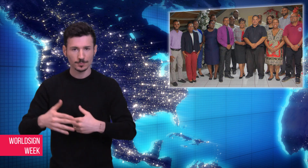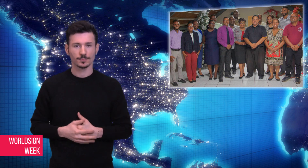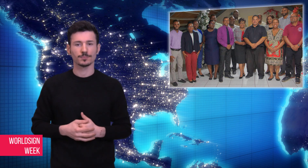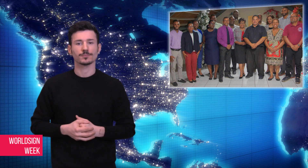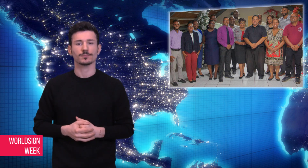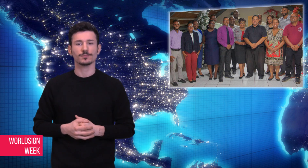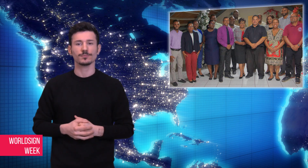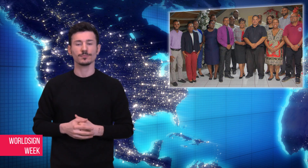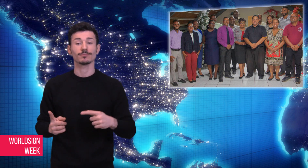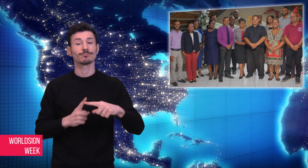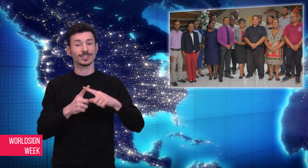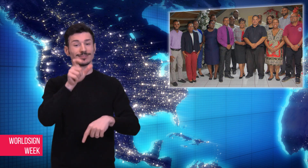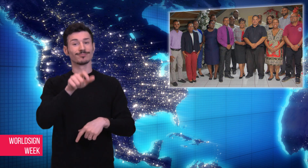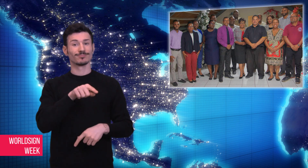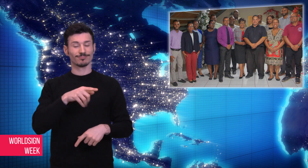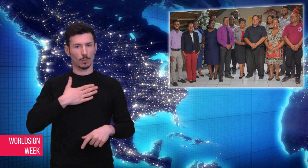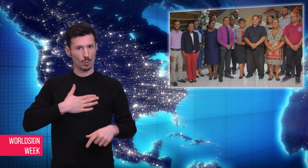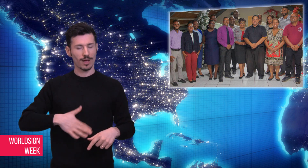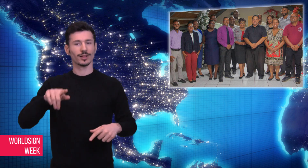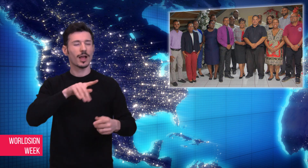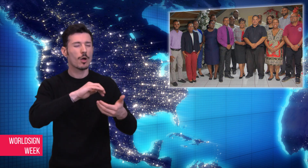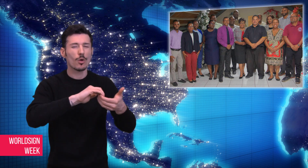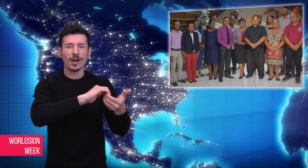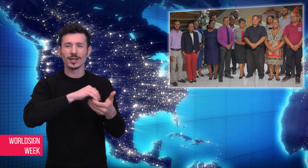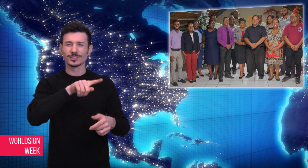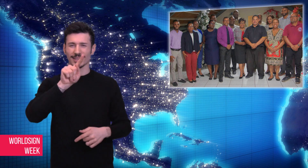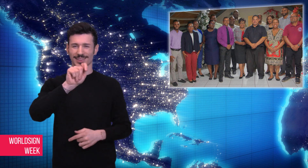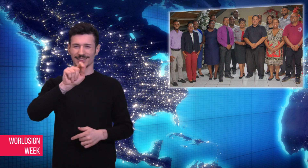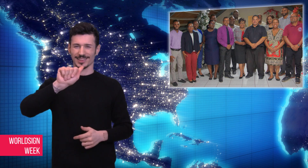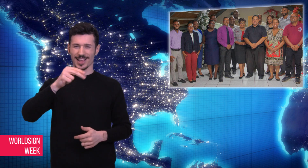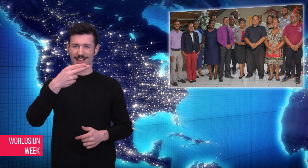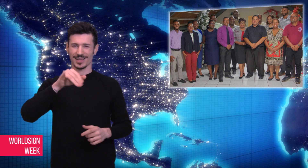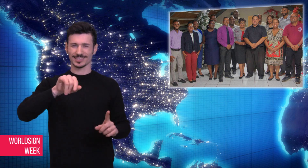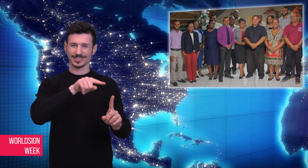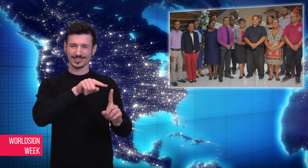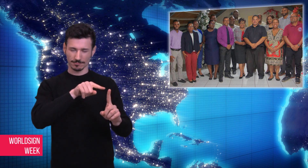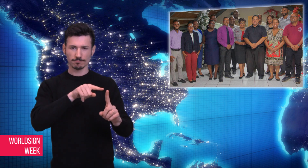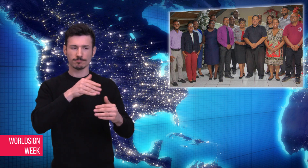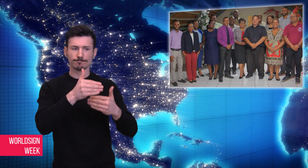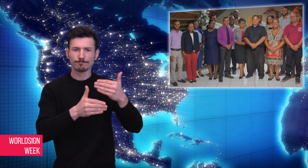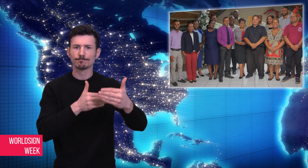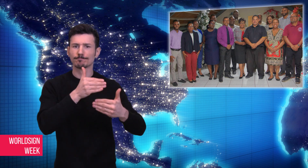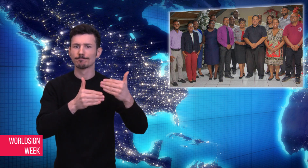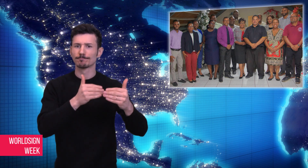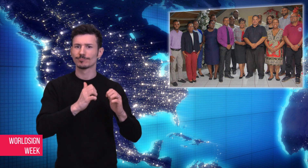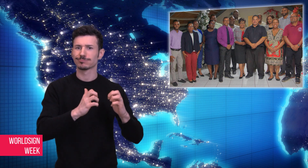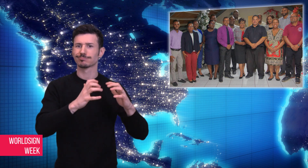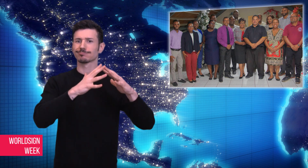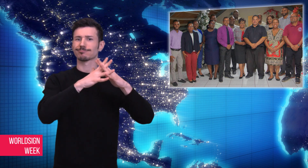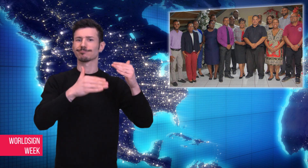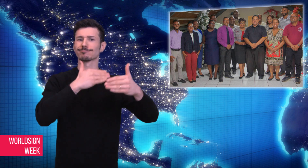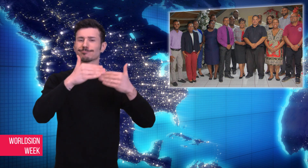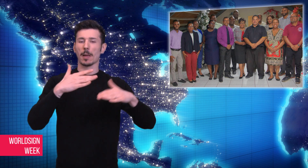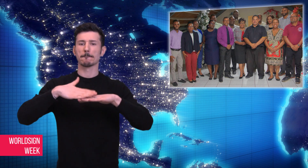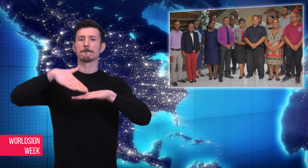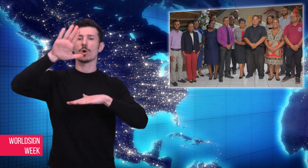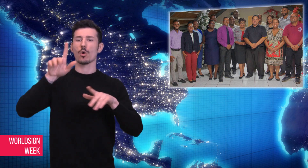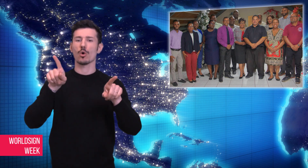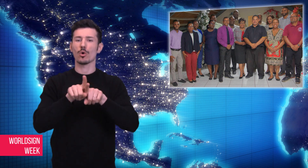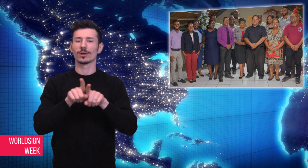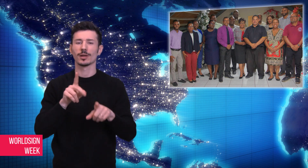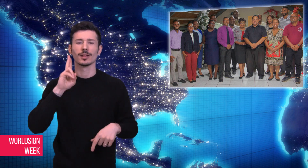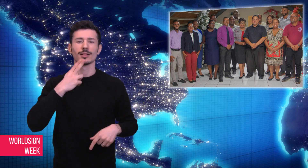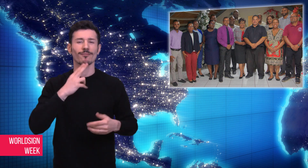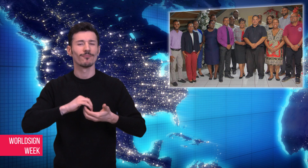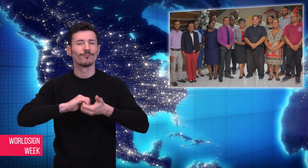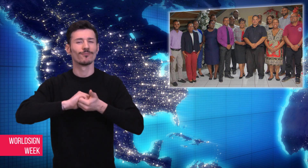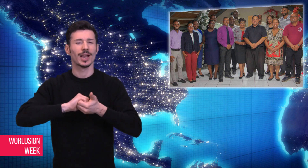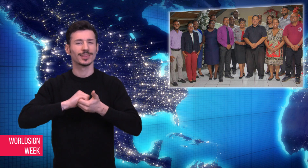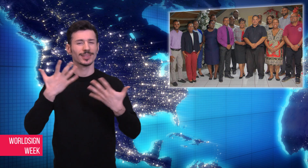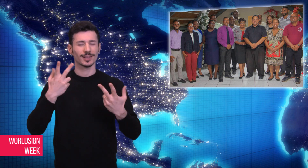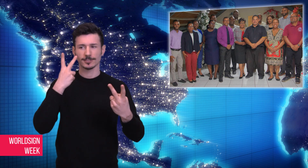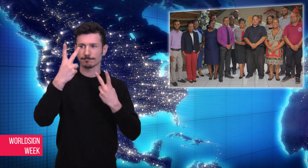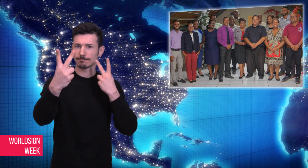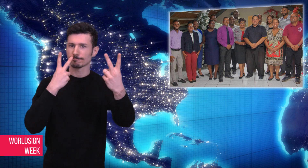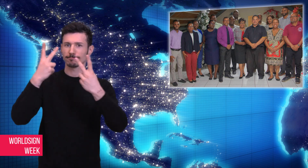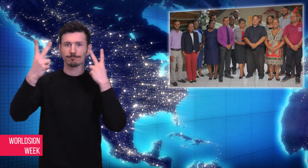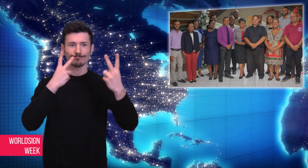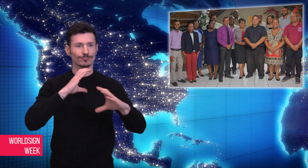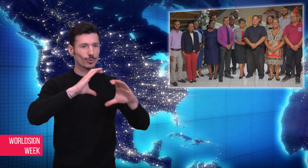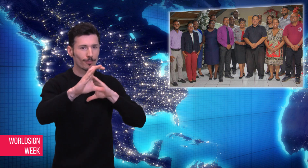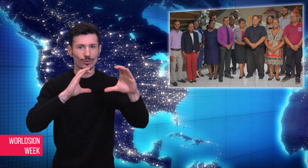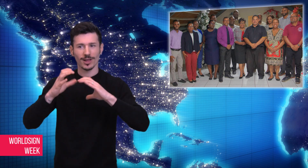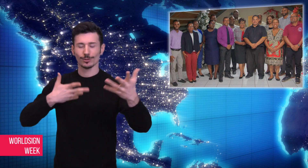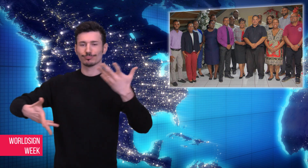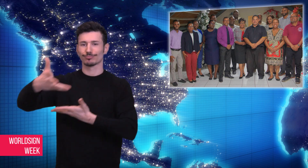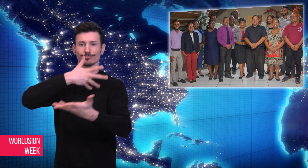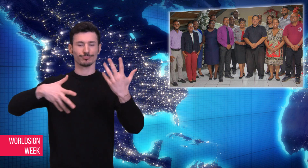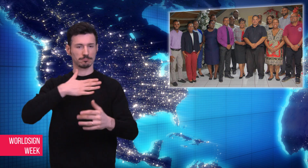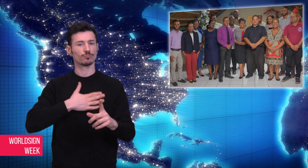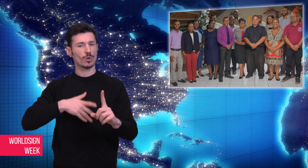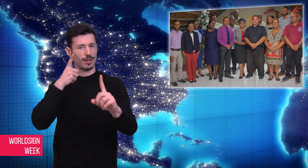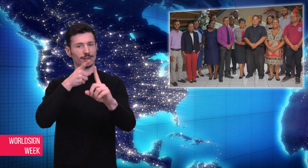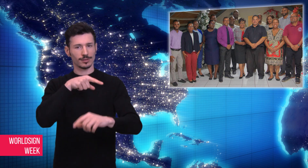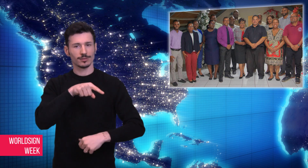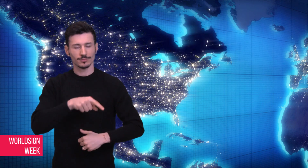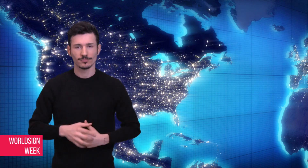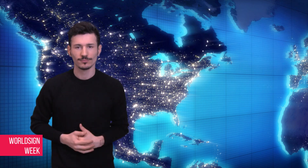deaf-friendly space with visual communications.